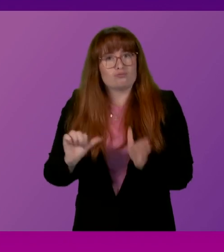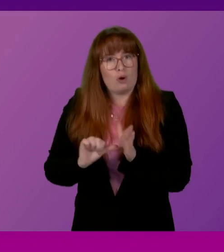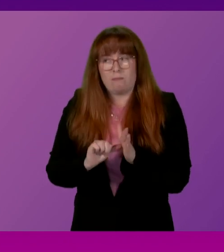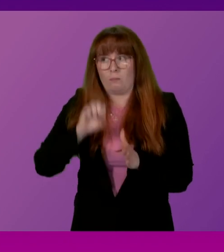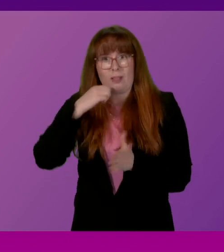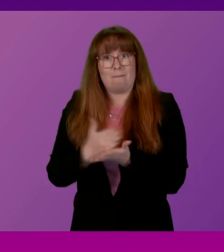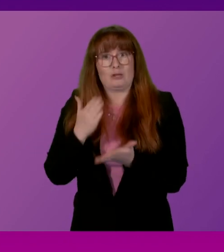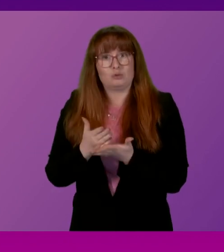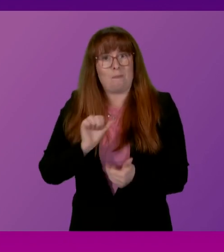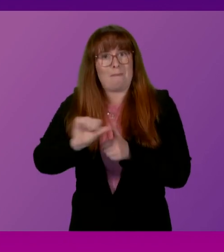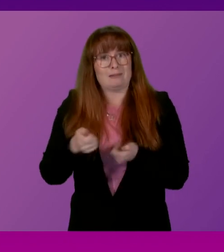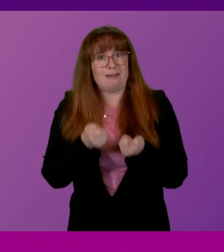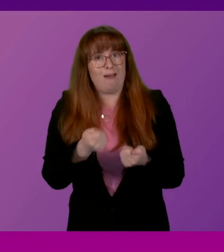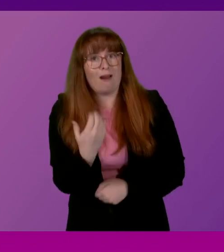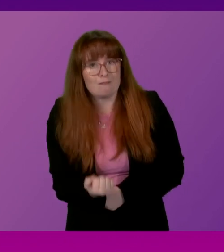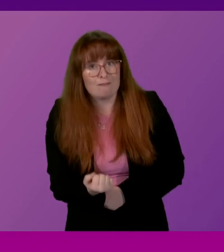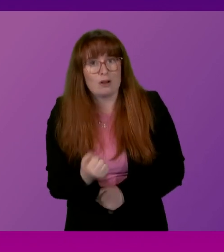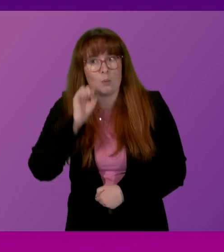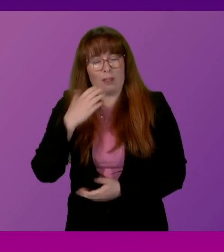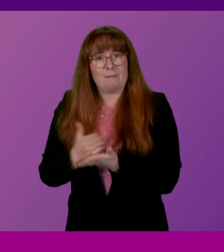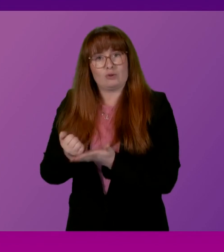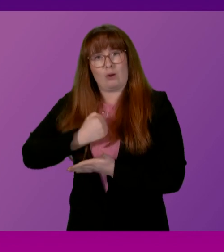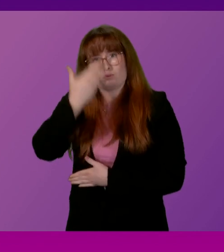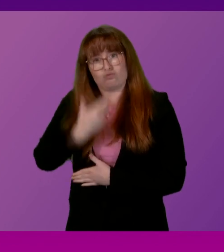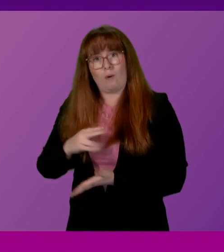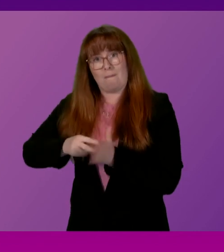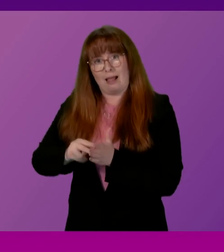We have a stroke improvement plan that requires national health service boards to demonstrate